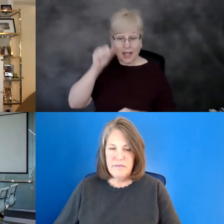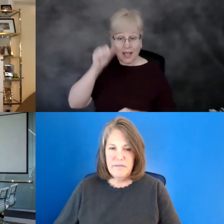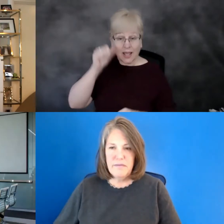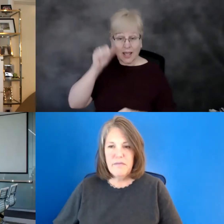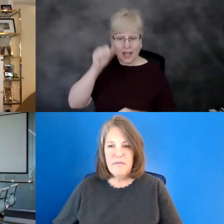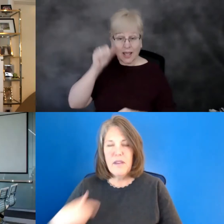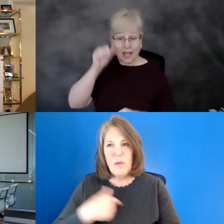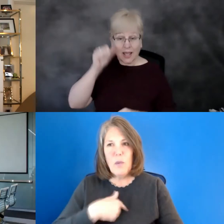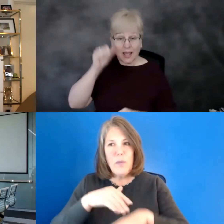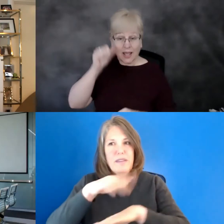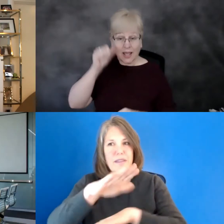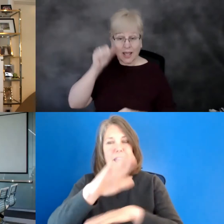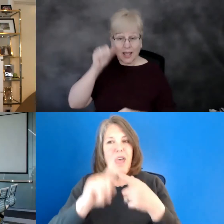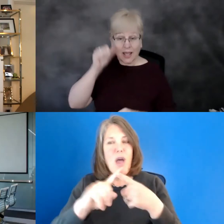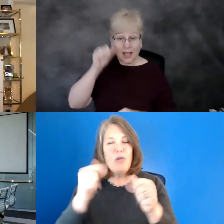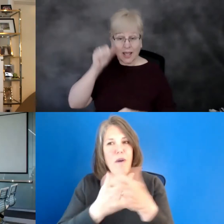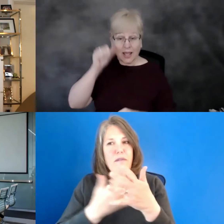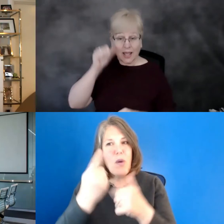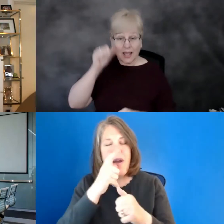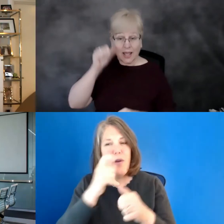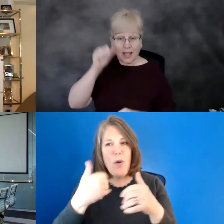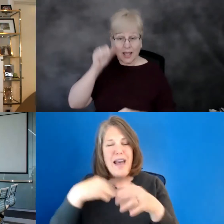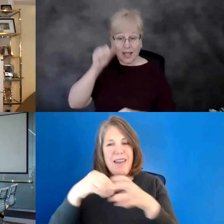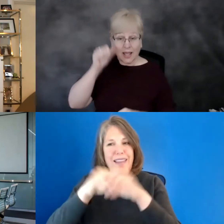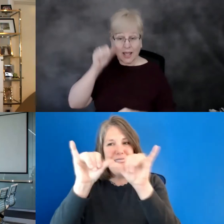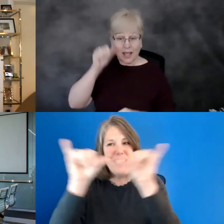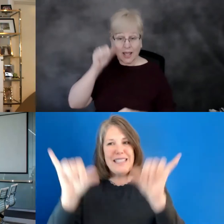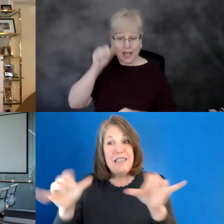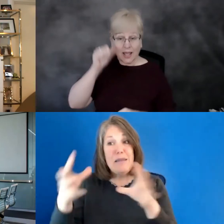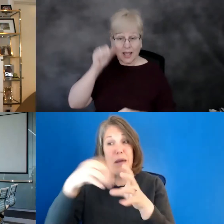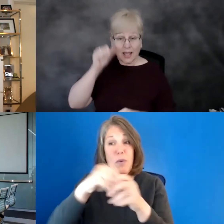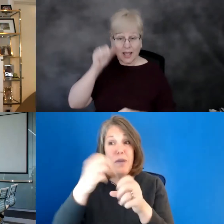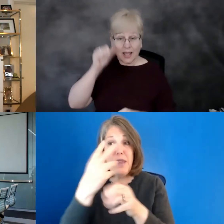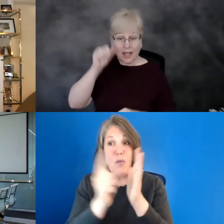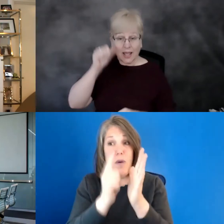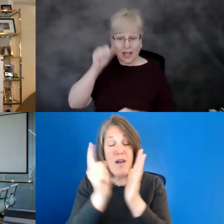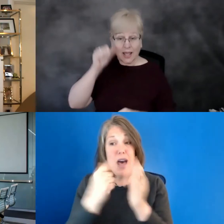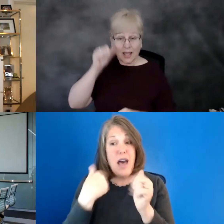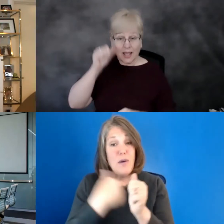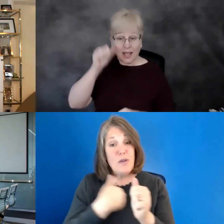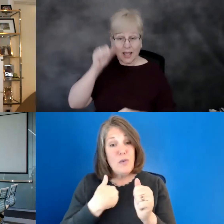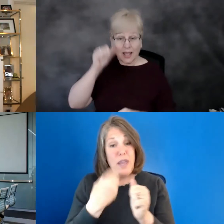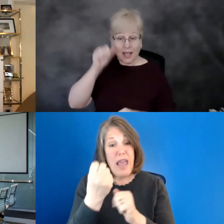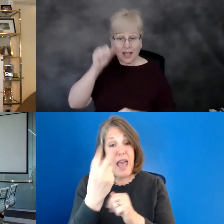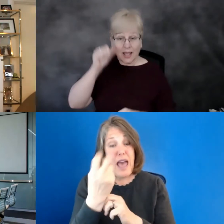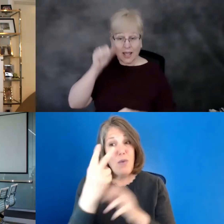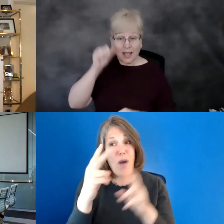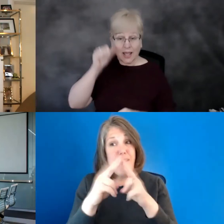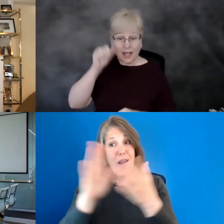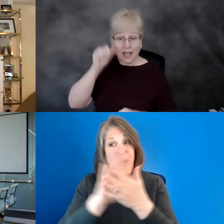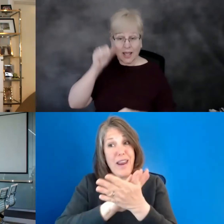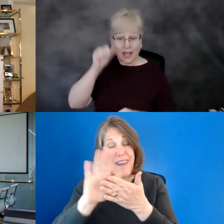within hours we had about 12 well constructed presentations